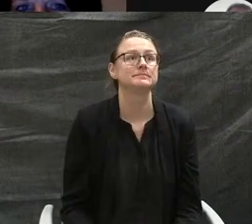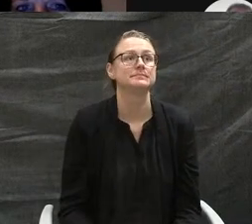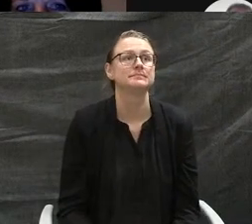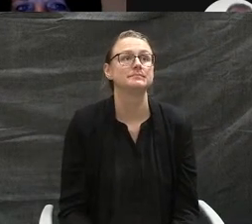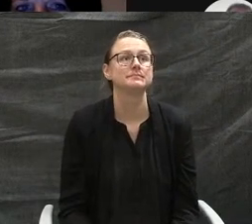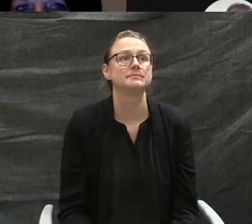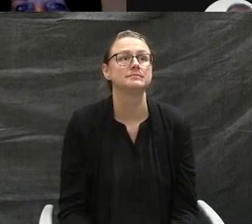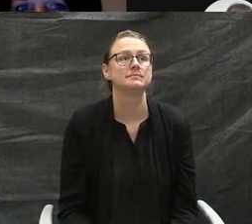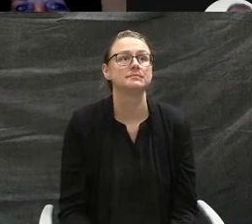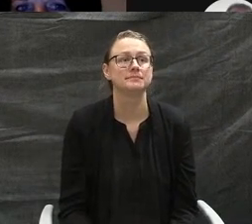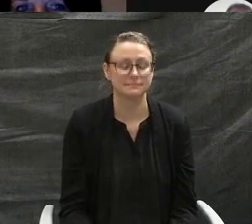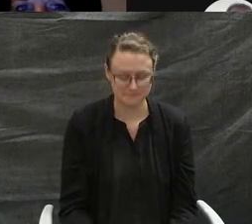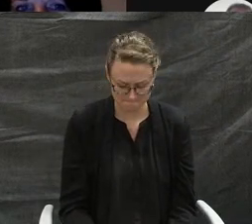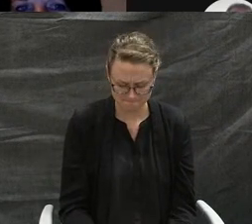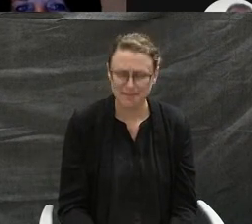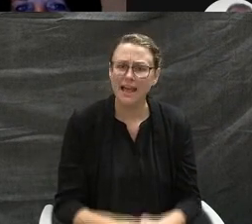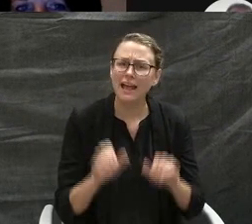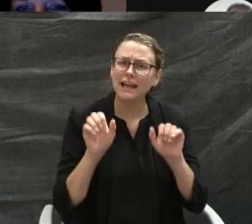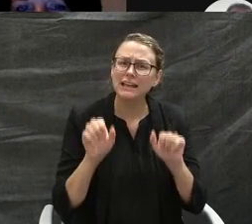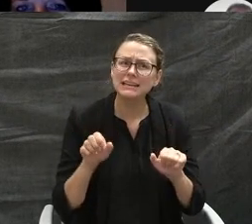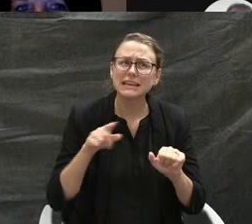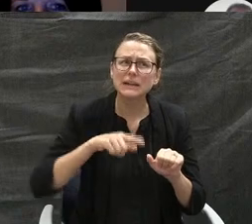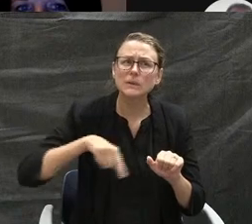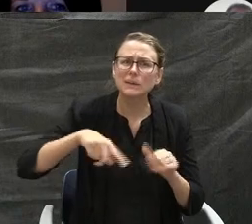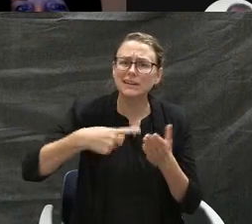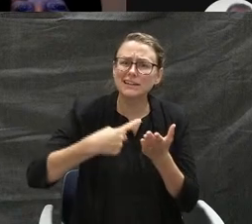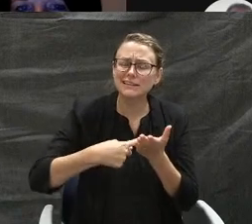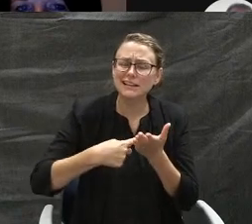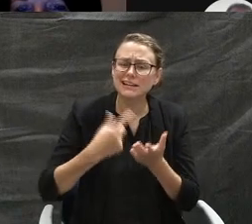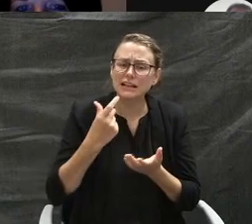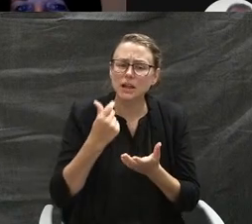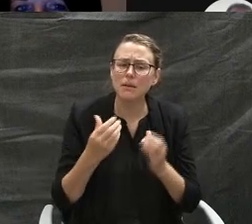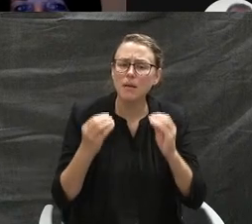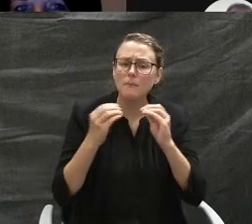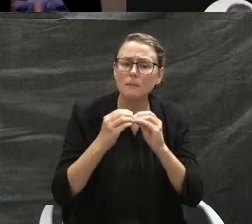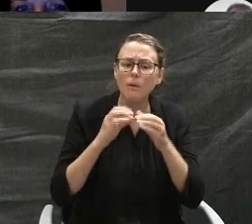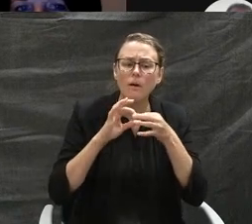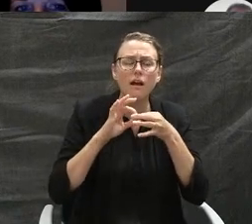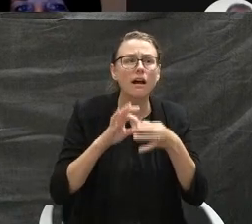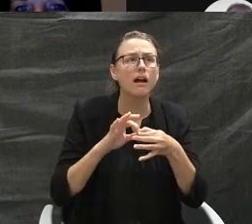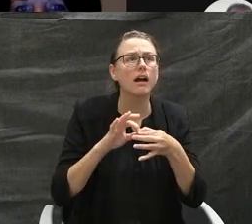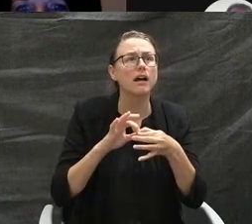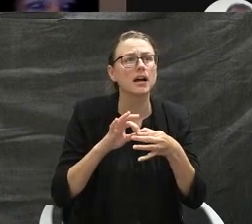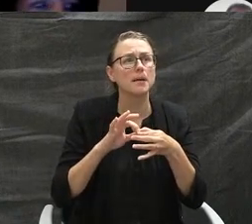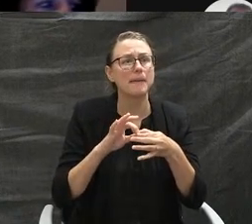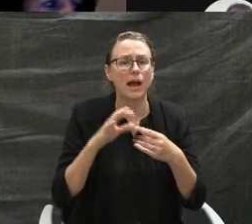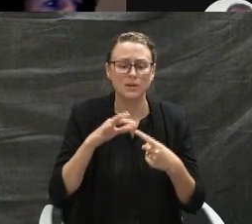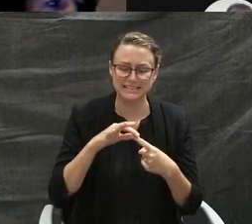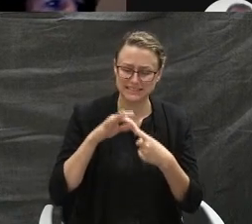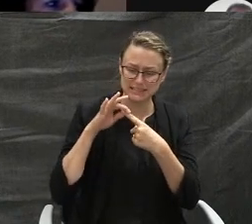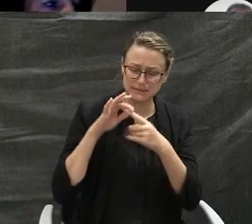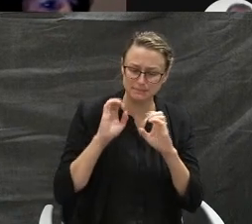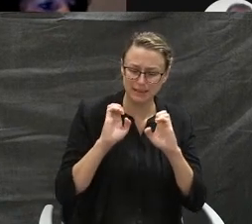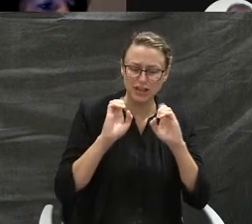Can we talk a little bit more about an decoration mentioned special Ed, which I appreciate, but can we talk a